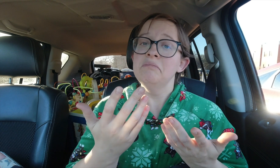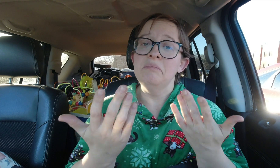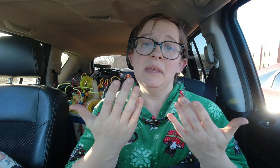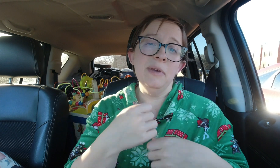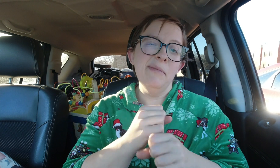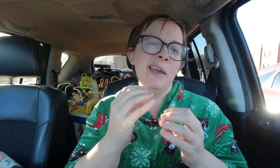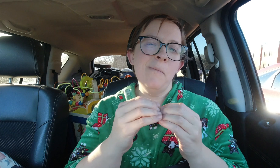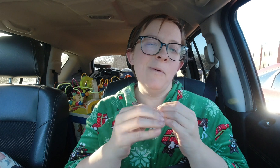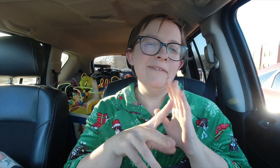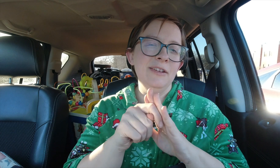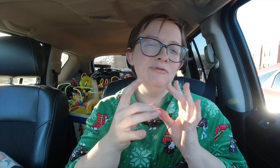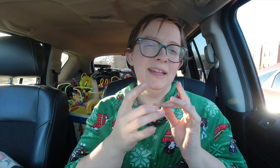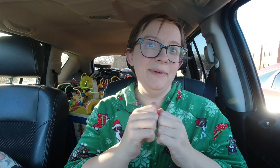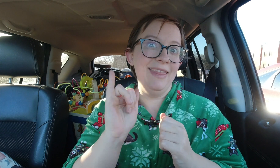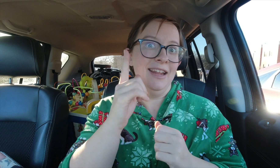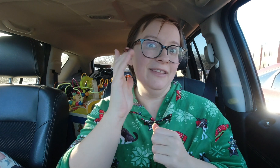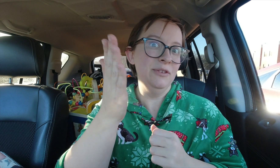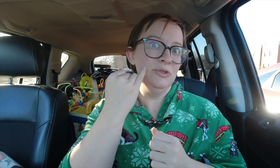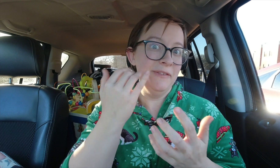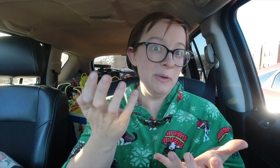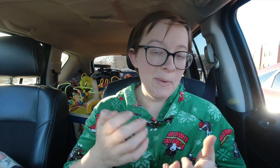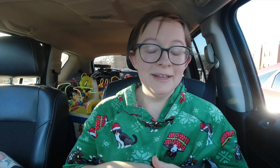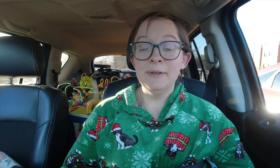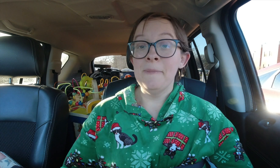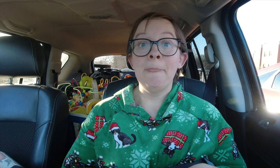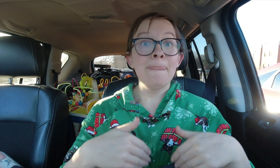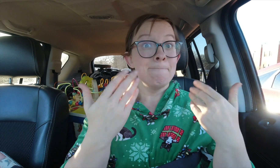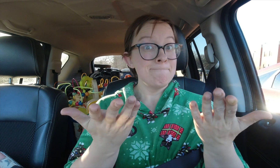It's a really good method and I can make more videos related to that later if you want me to.